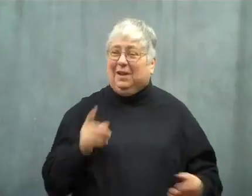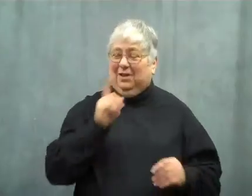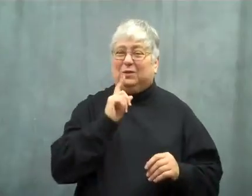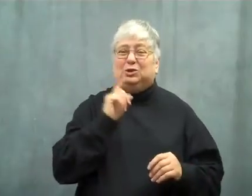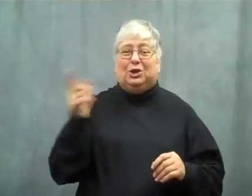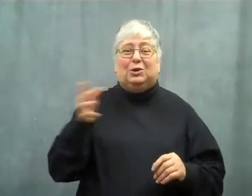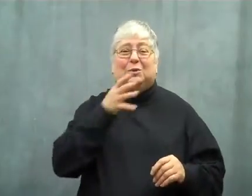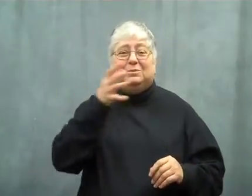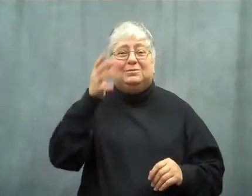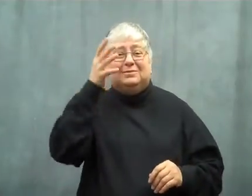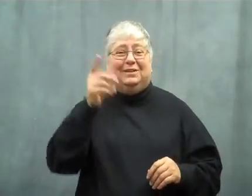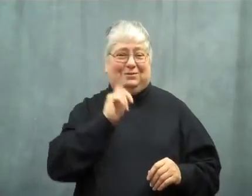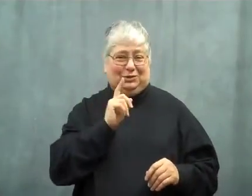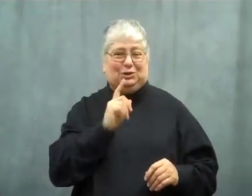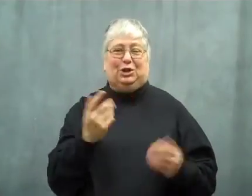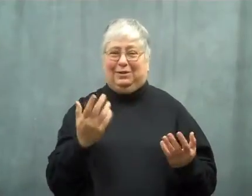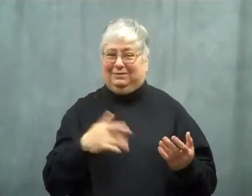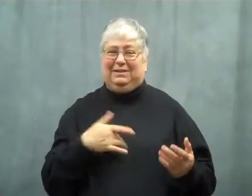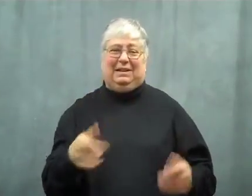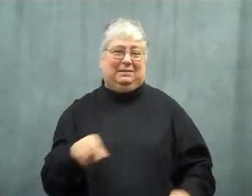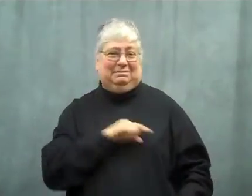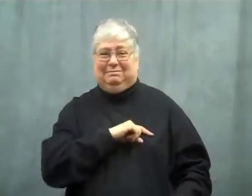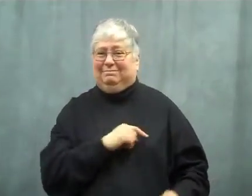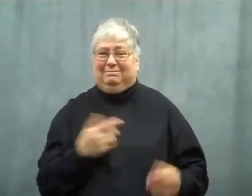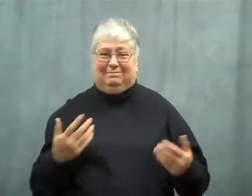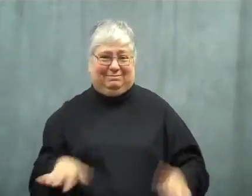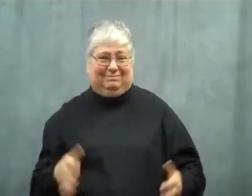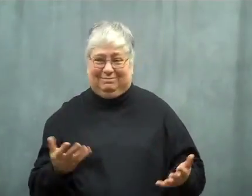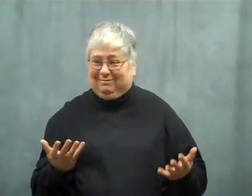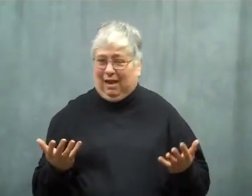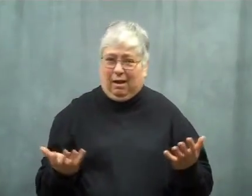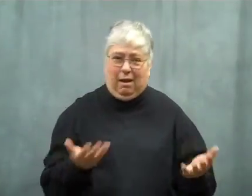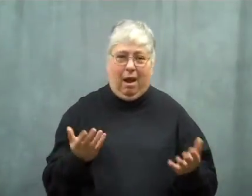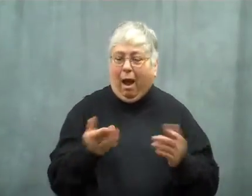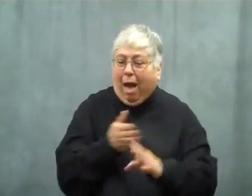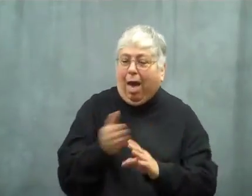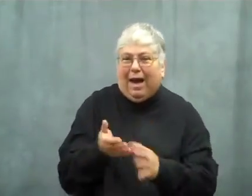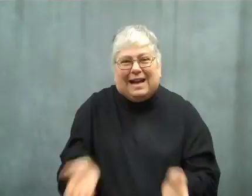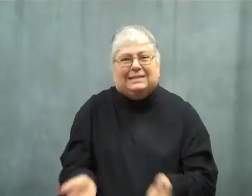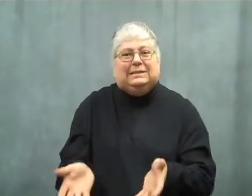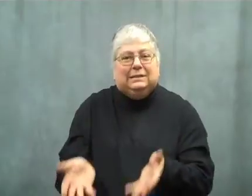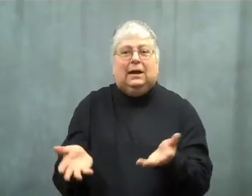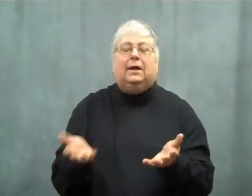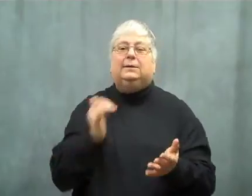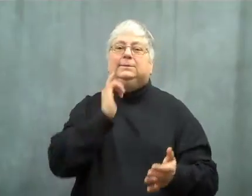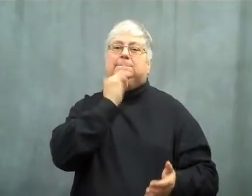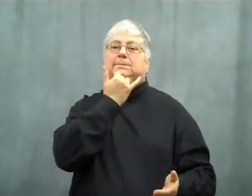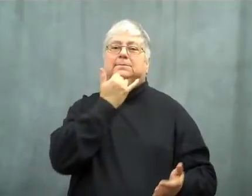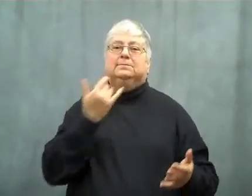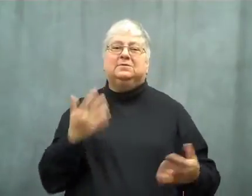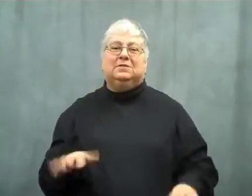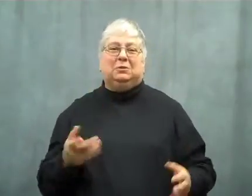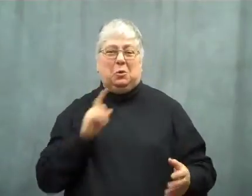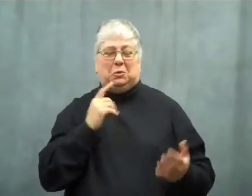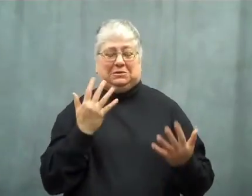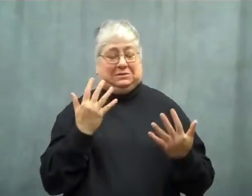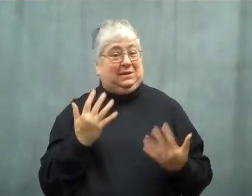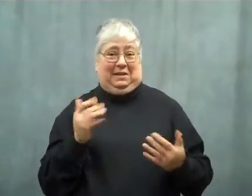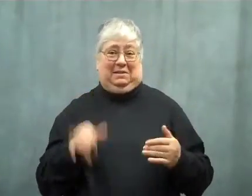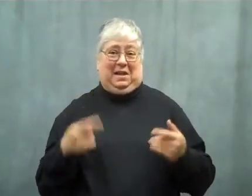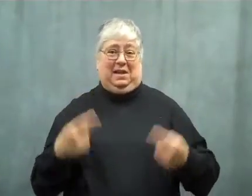The grandparents probably do too, they encouraged the boys to go see him.